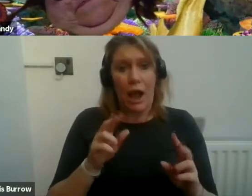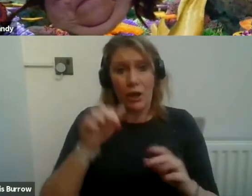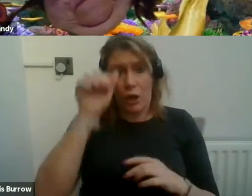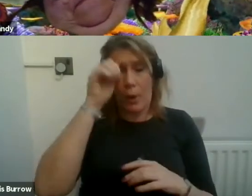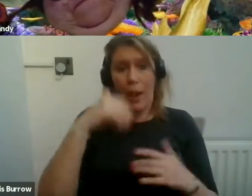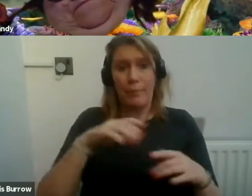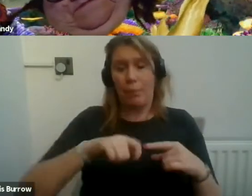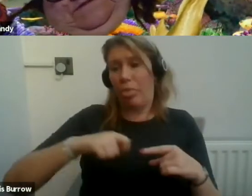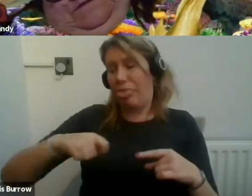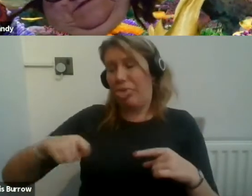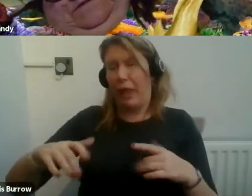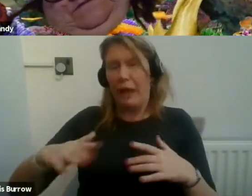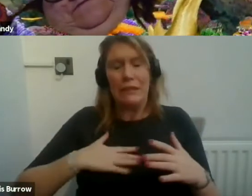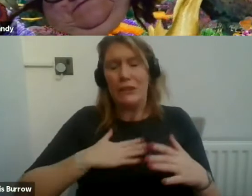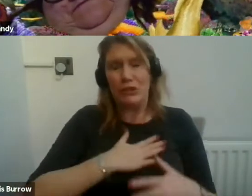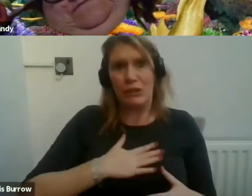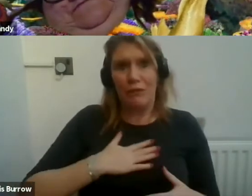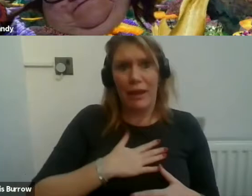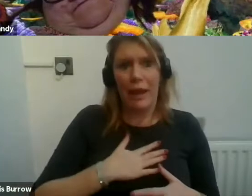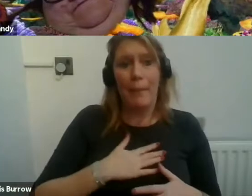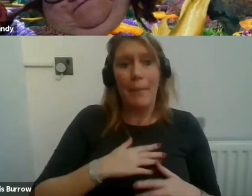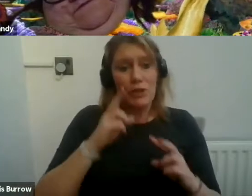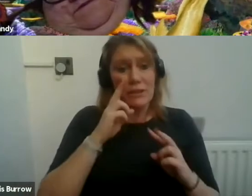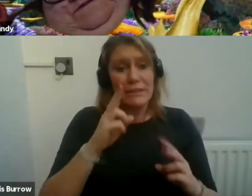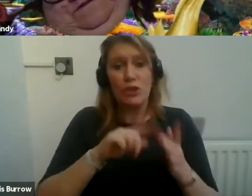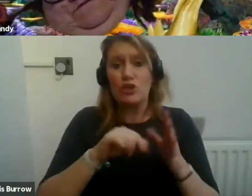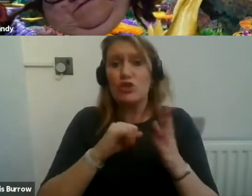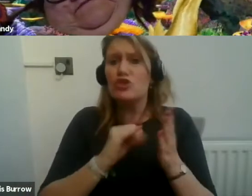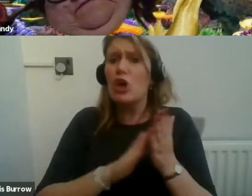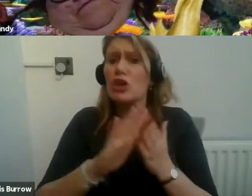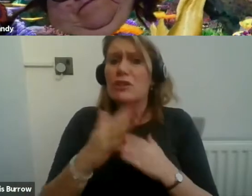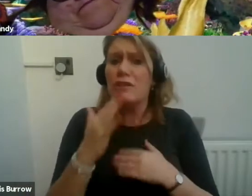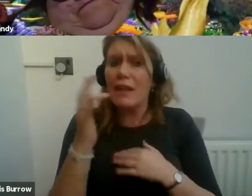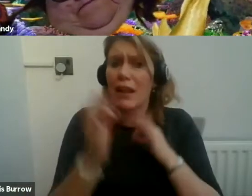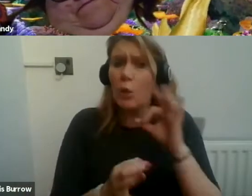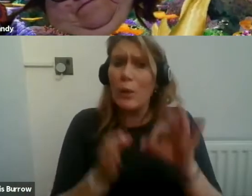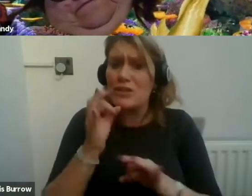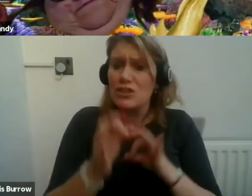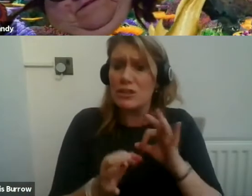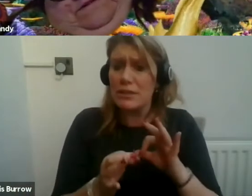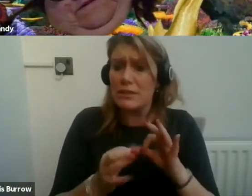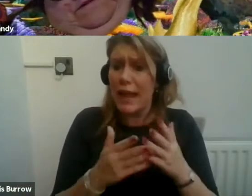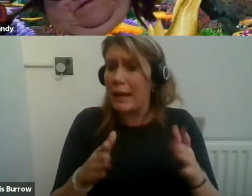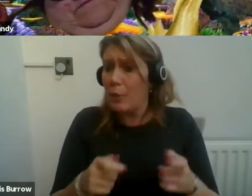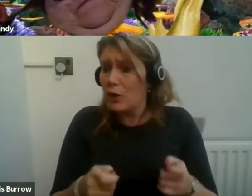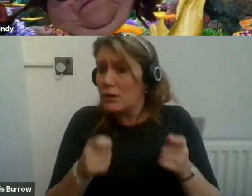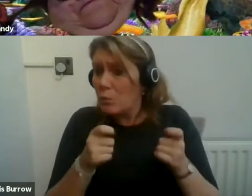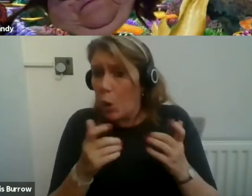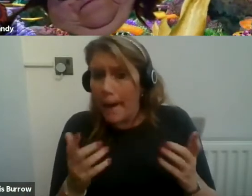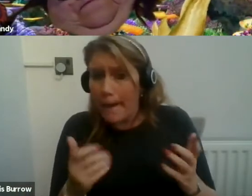than I fiend to. Josh are there any questions that anybody's asked for us? If